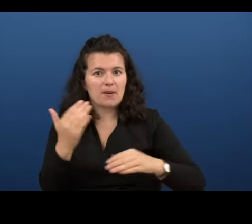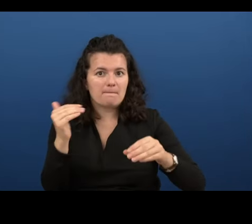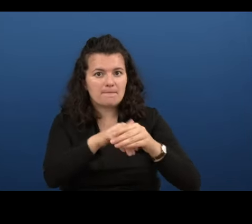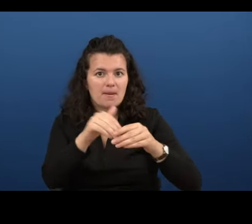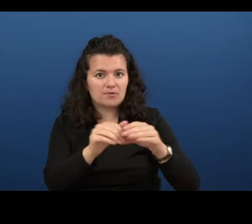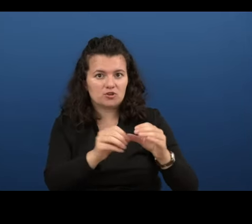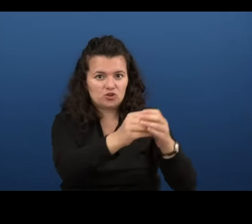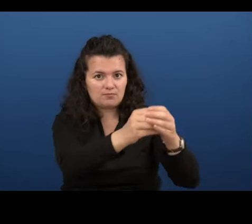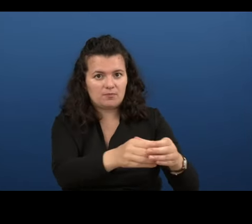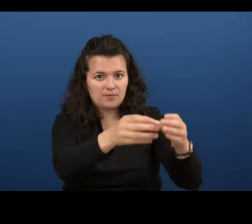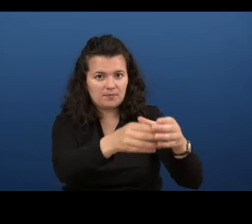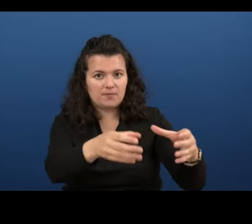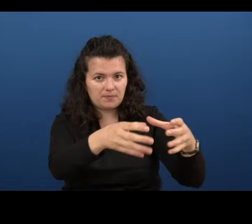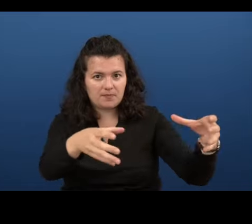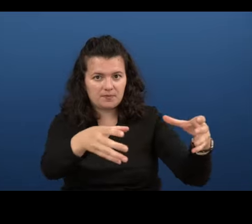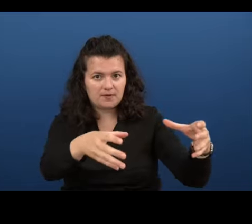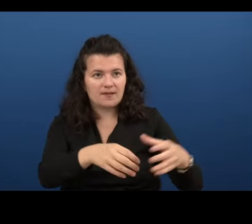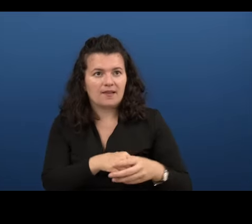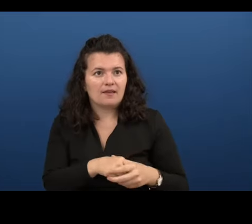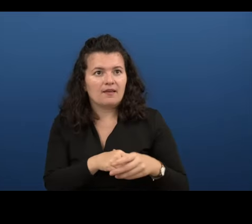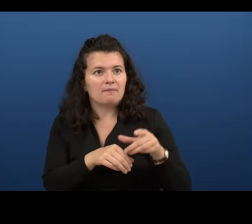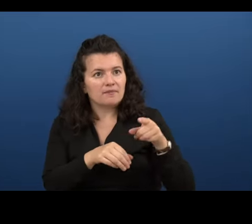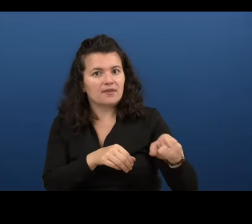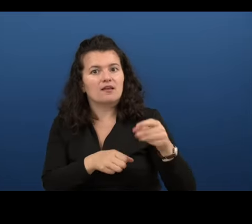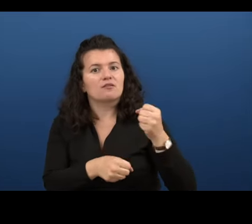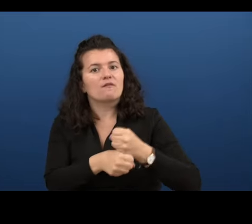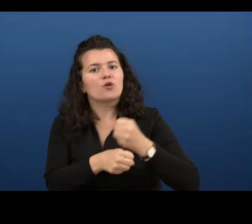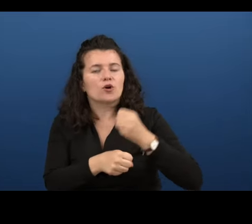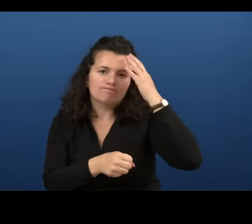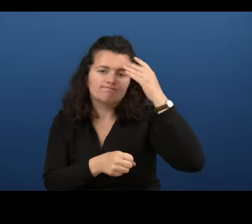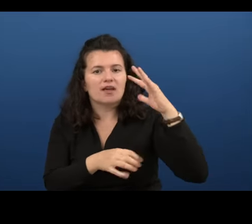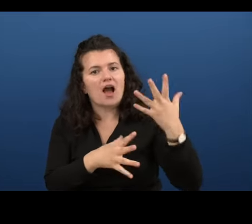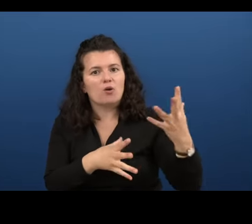inclusion in pipe in supply pipeline. 12:06:28 And then for Safaricom.